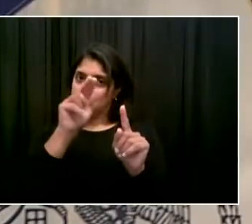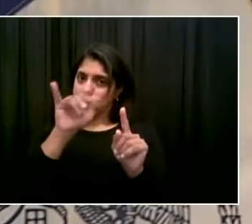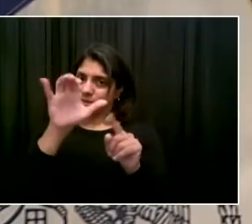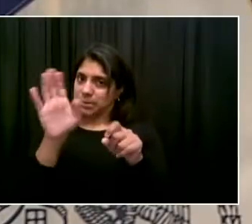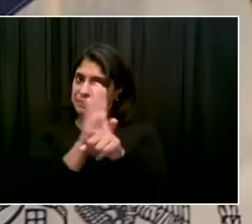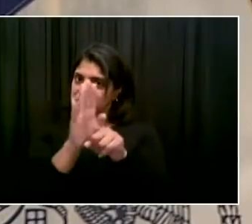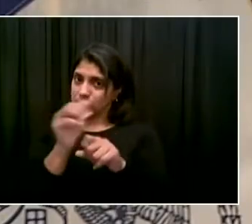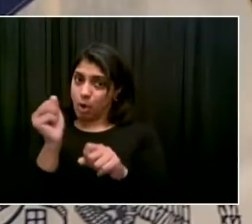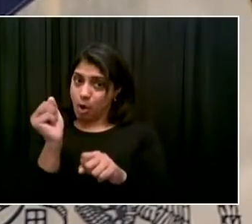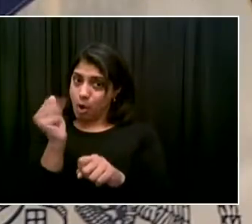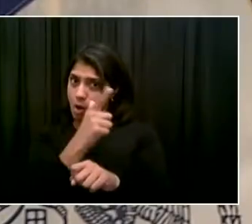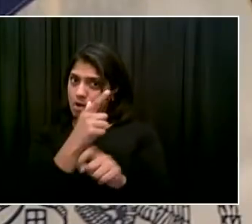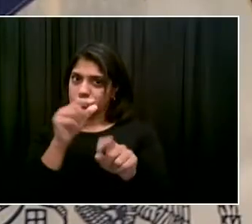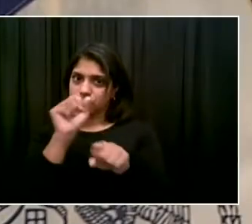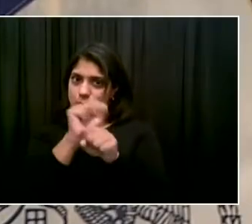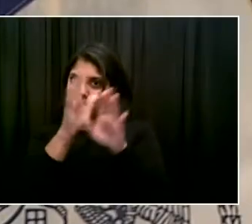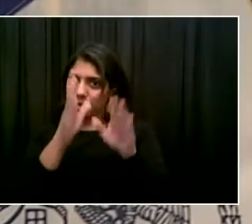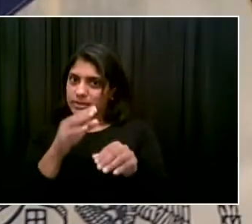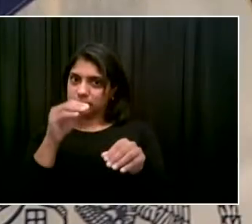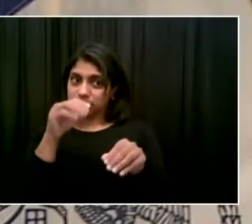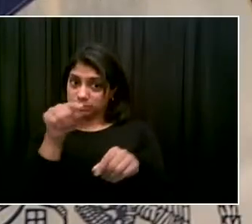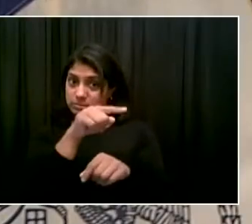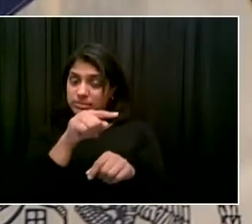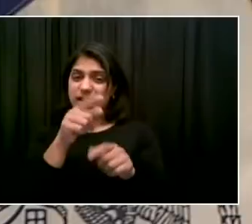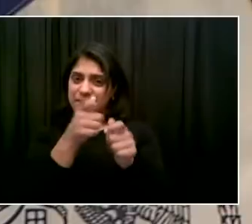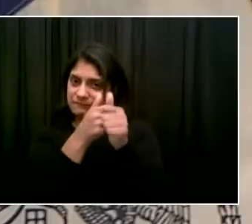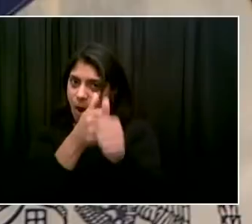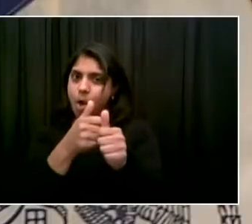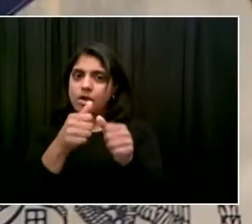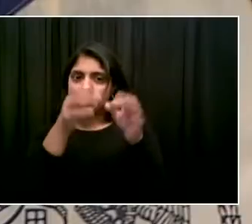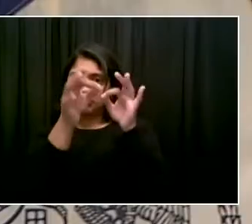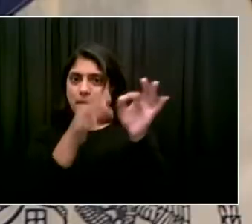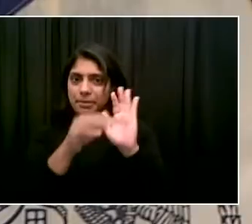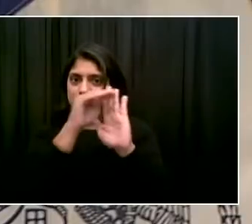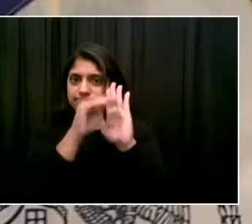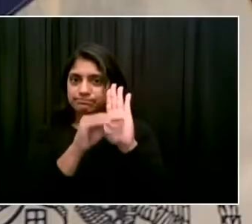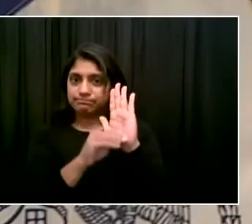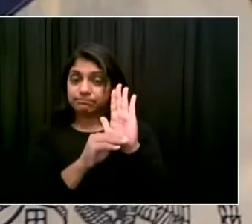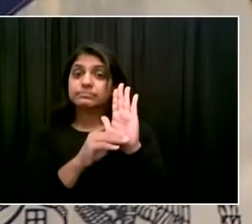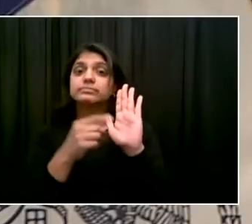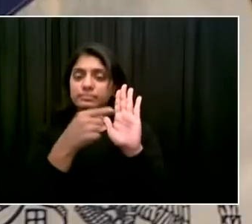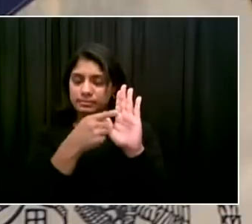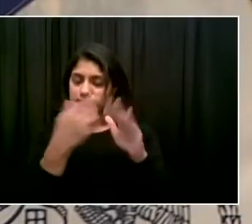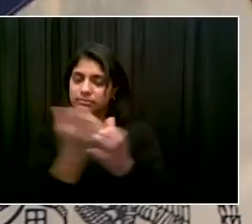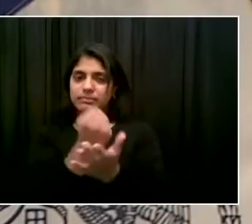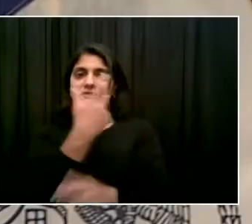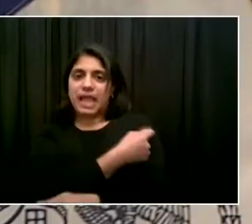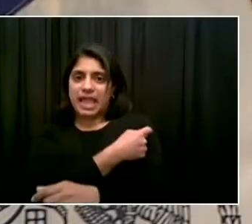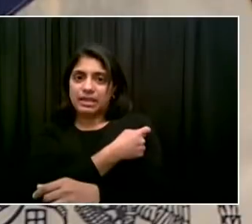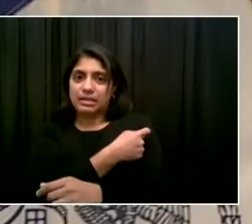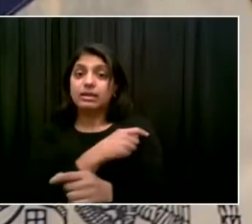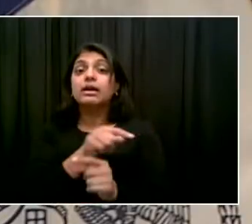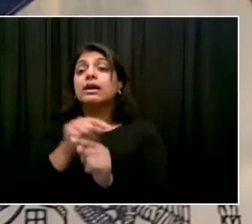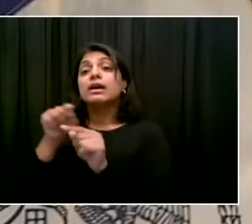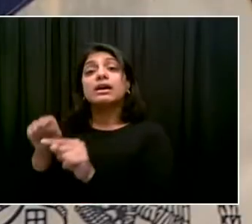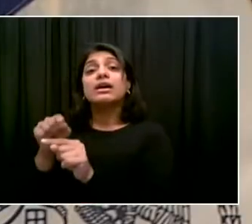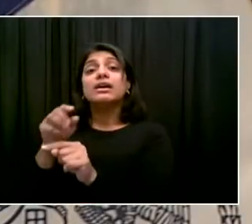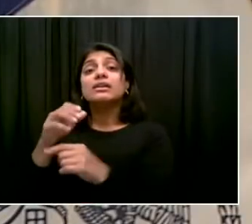ESTABLISHMENTS COVERED BY KEY 2 NYC YOU HAVE TO BE CLEAR WITH MFAILIES F ITHEY